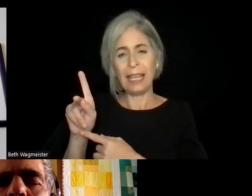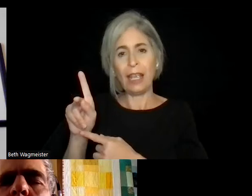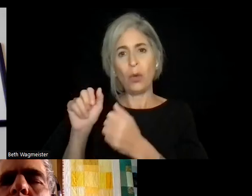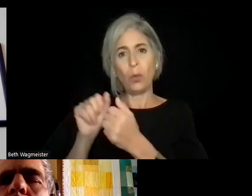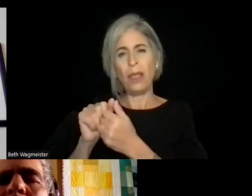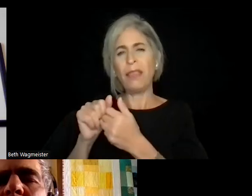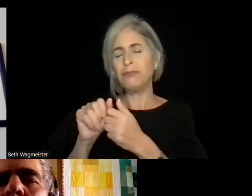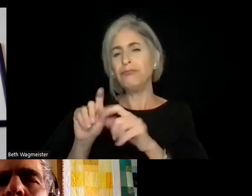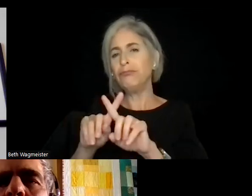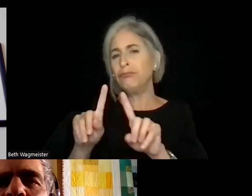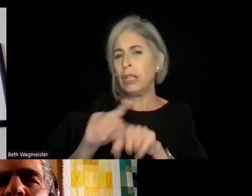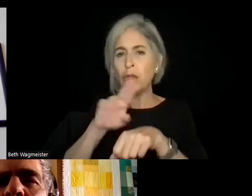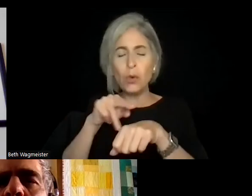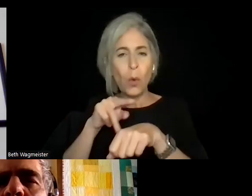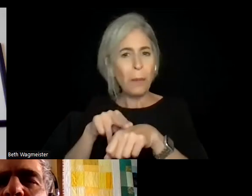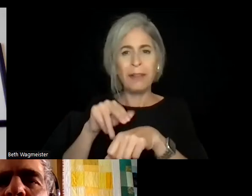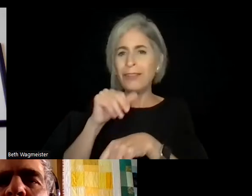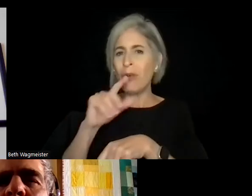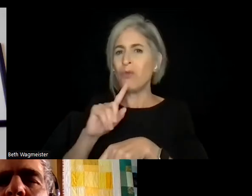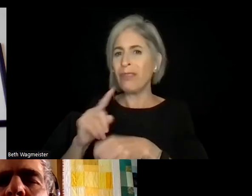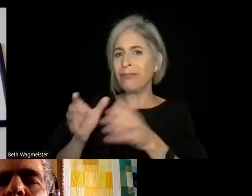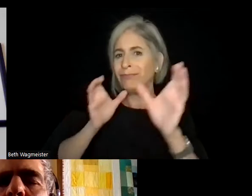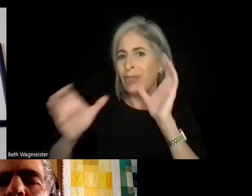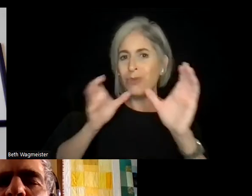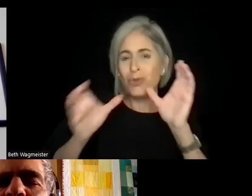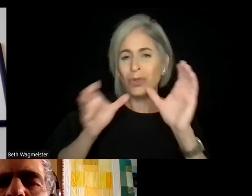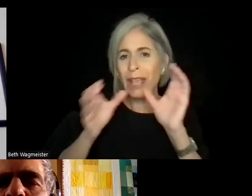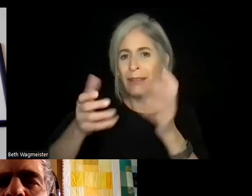to do or whatever. Finally, very tight